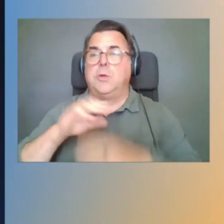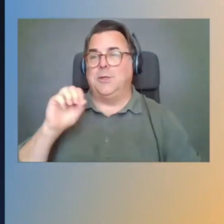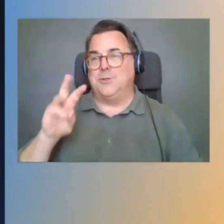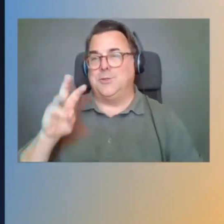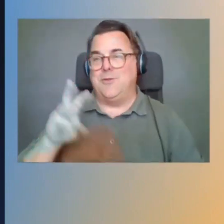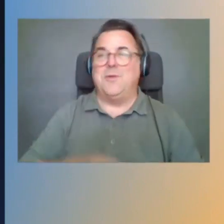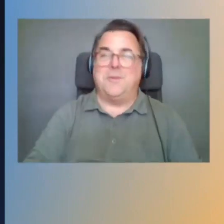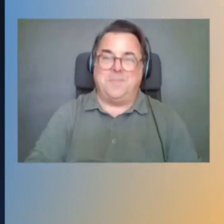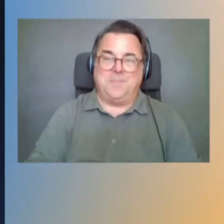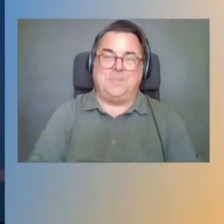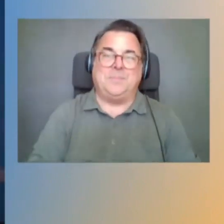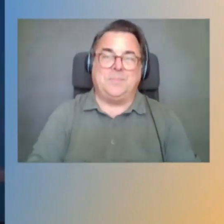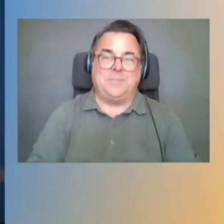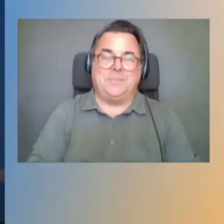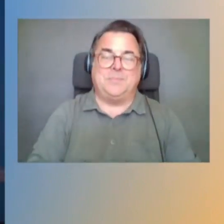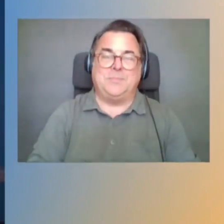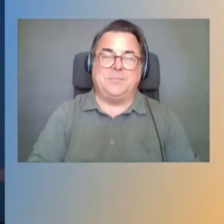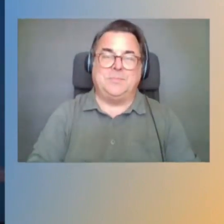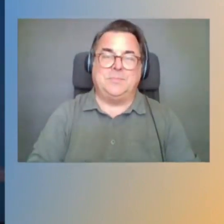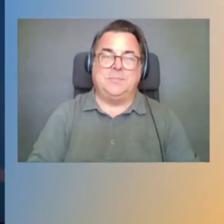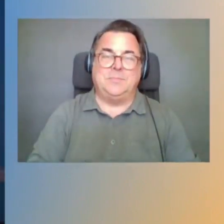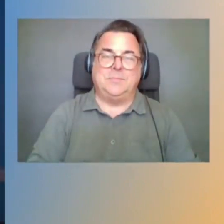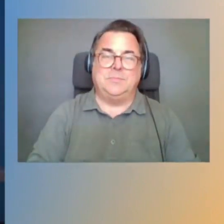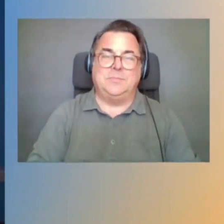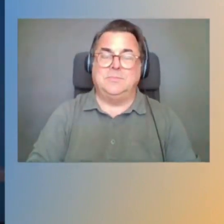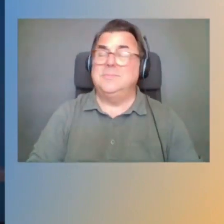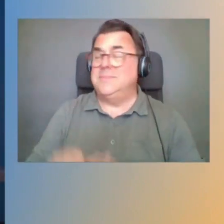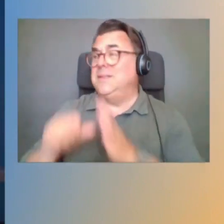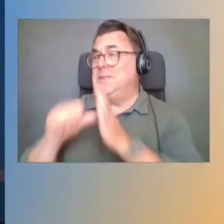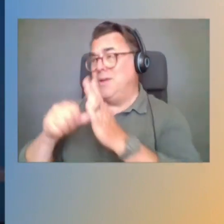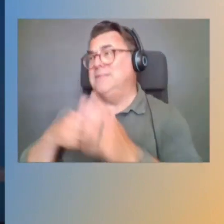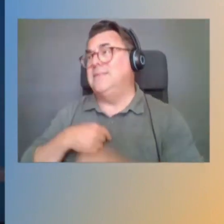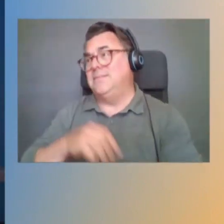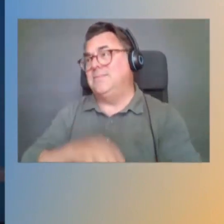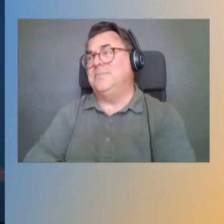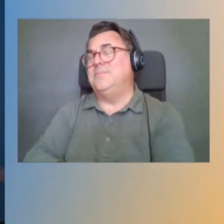Wow. I think that's pretty impressive. I think we talked a little bit about